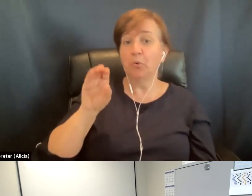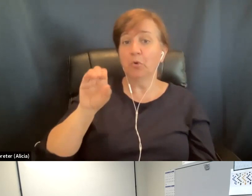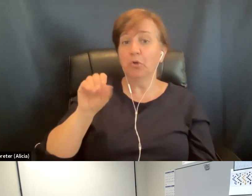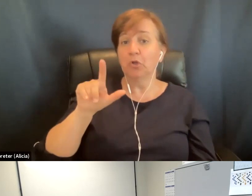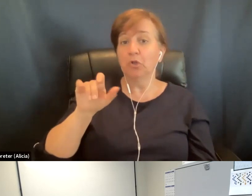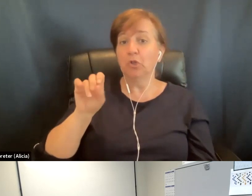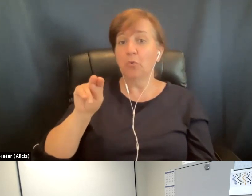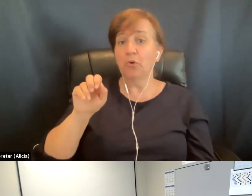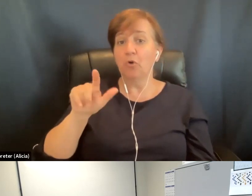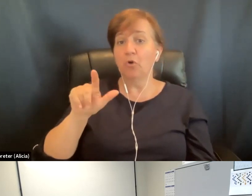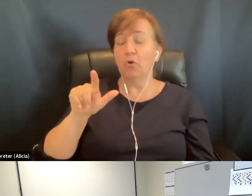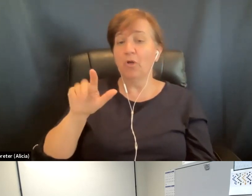Dr. Elsa Villarino: infusion which is.